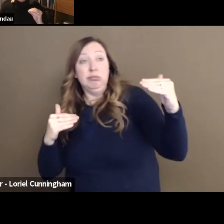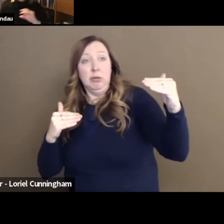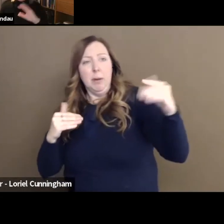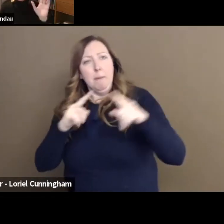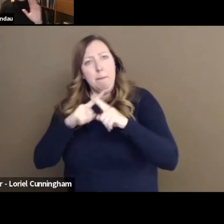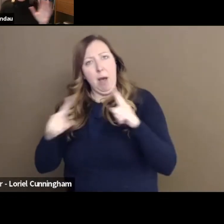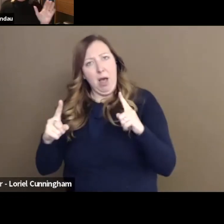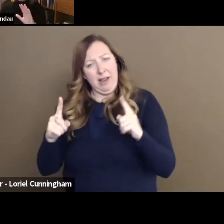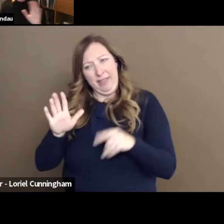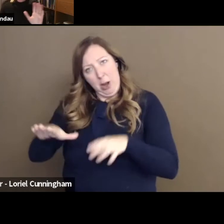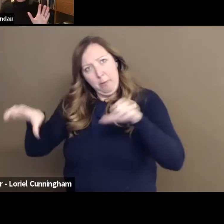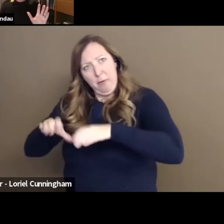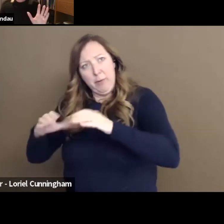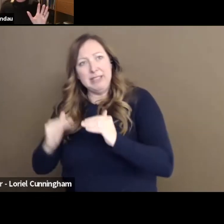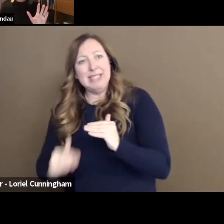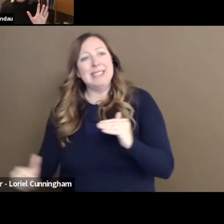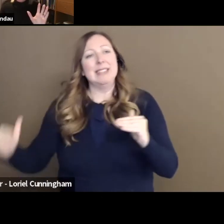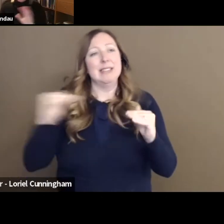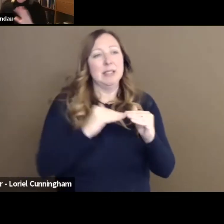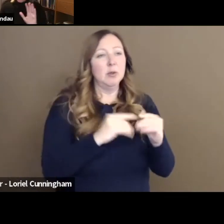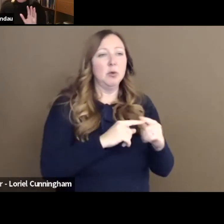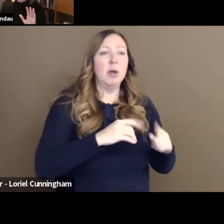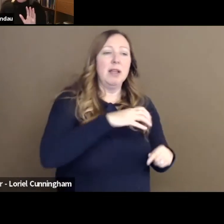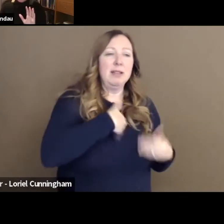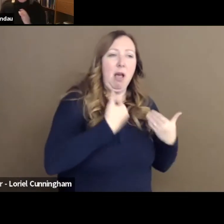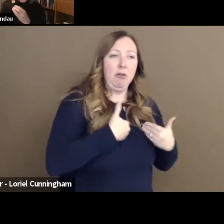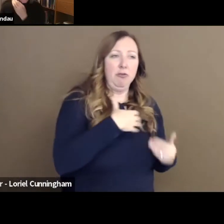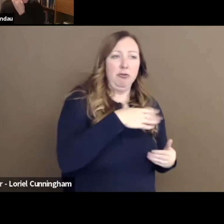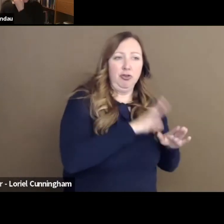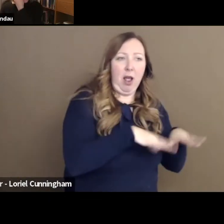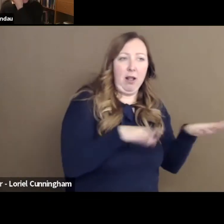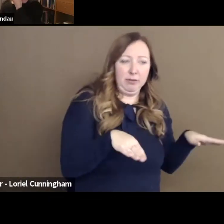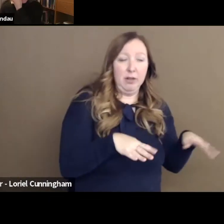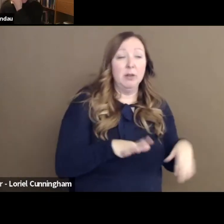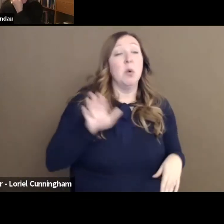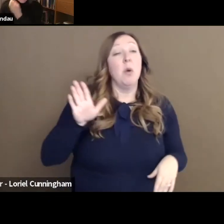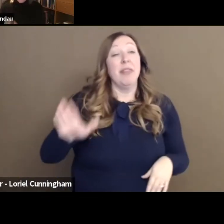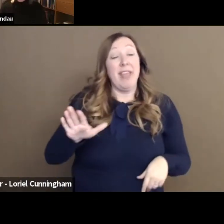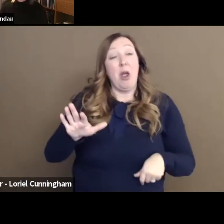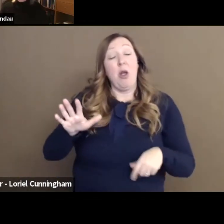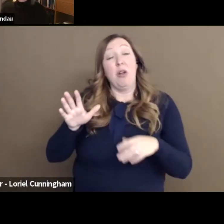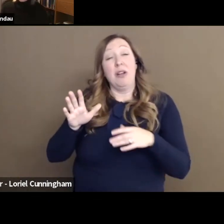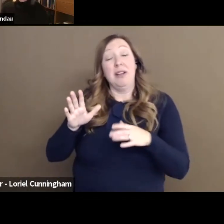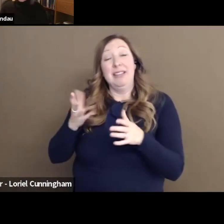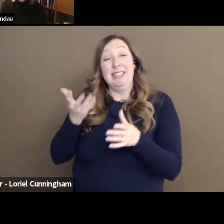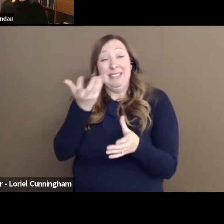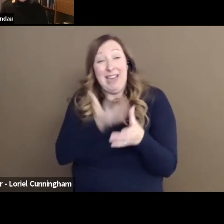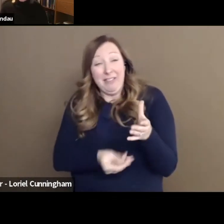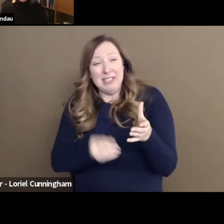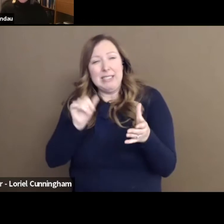the deficits are only quantitative not qualitative